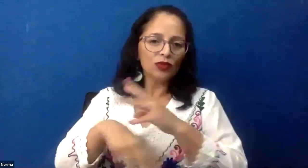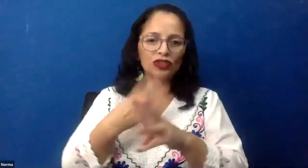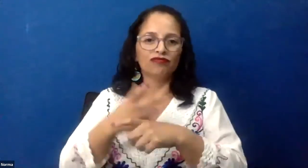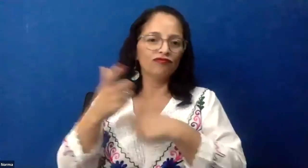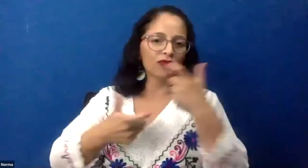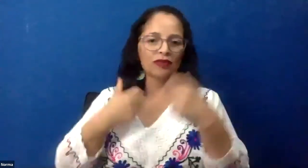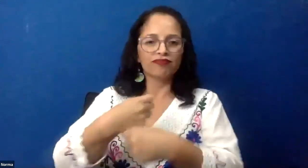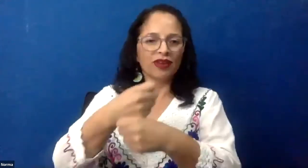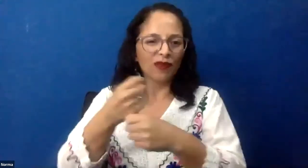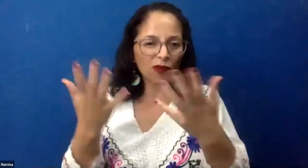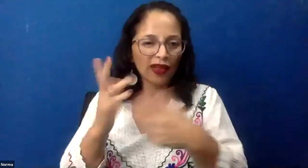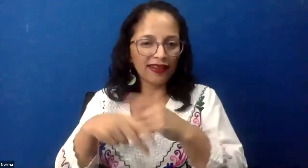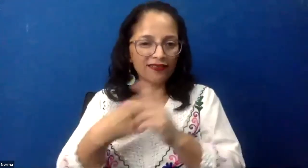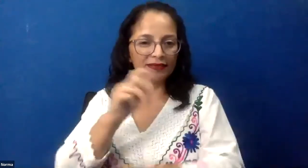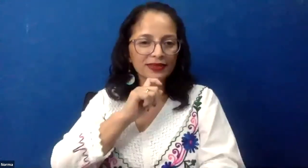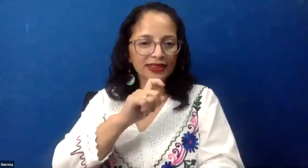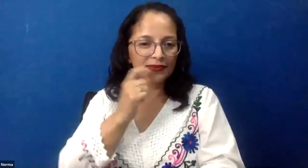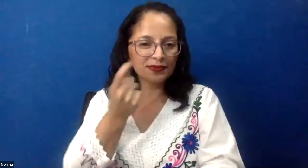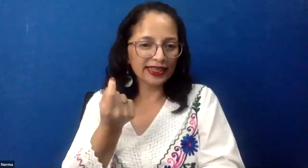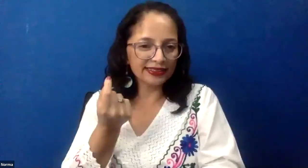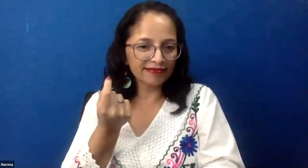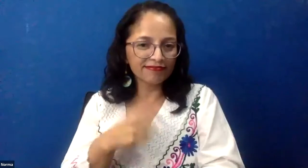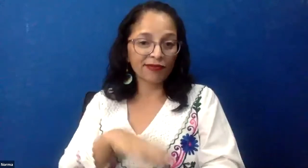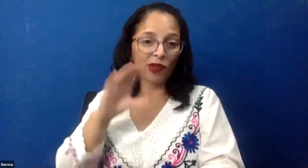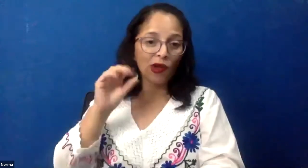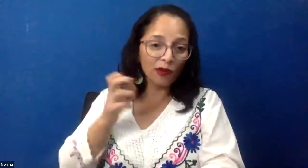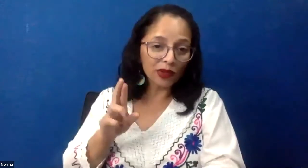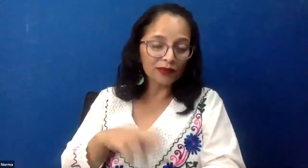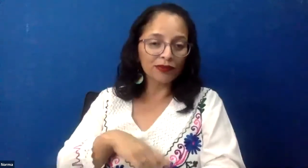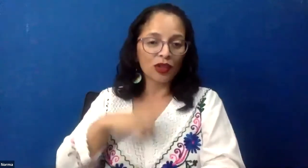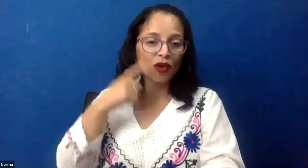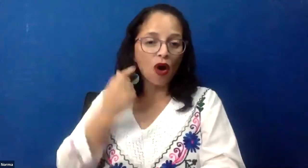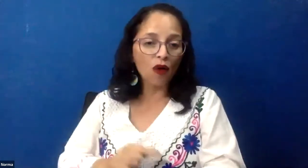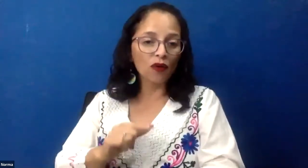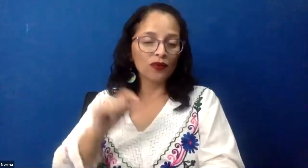Chile is the world's greatest producer of what type of metal?